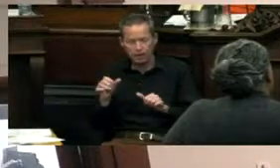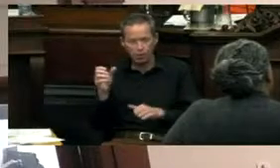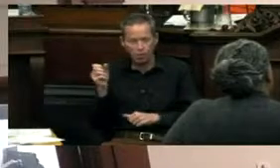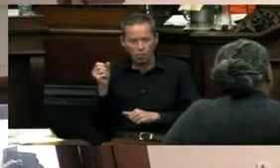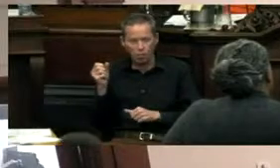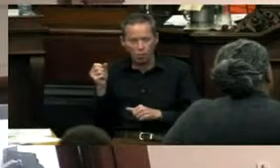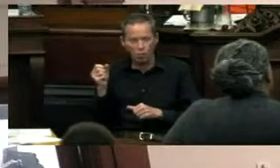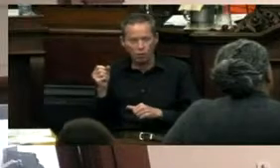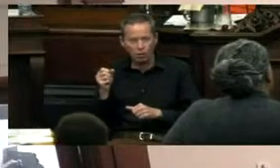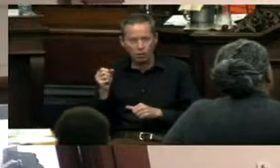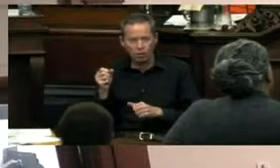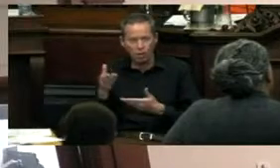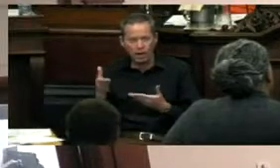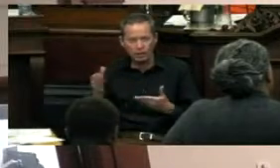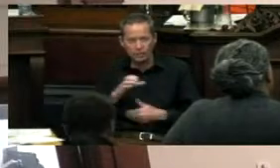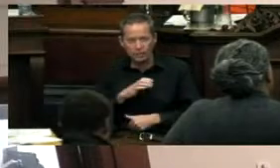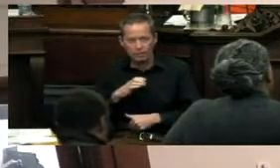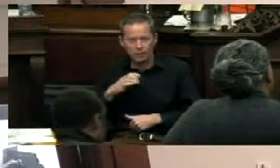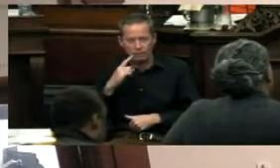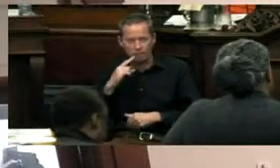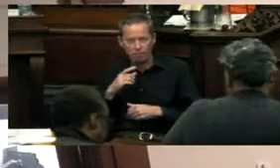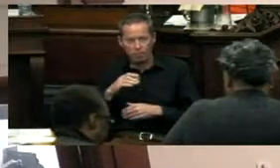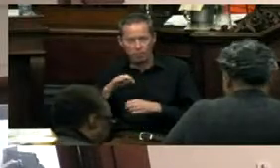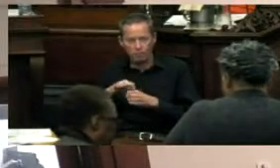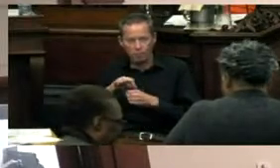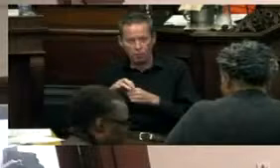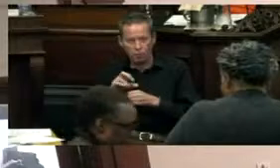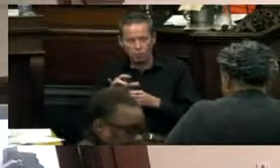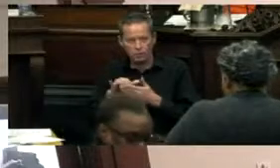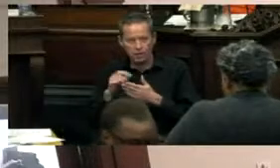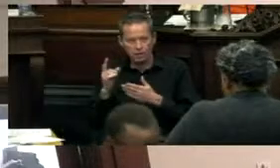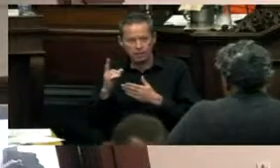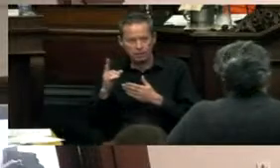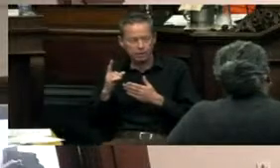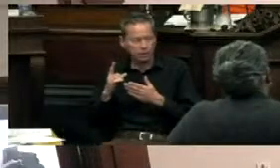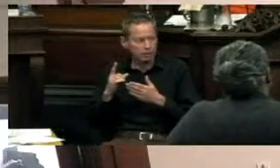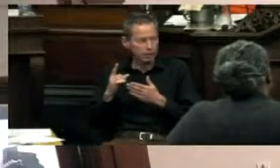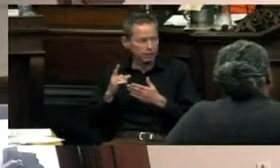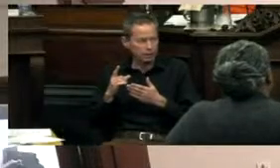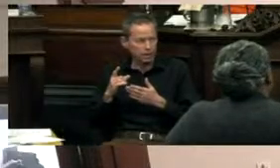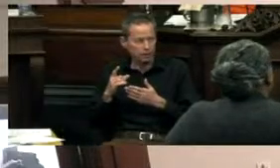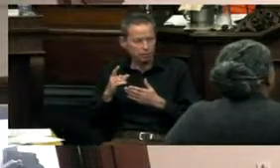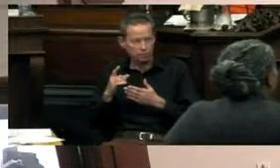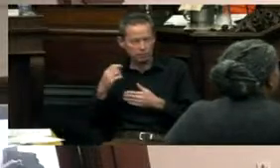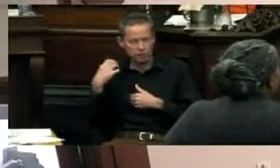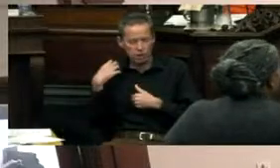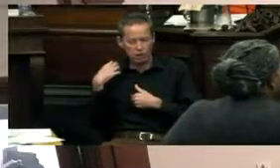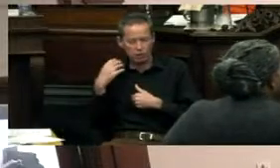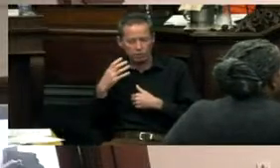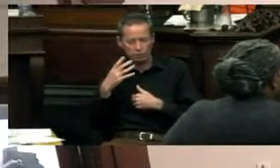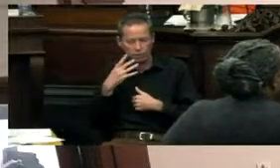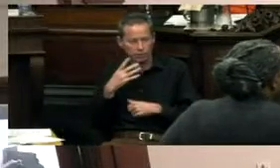item moves forward or is held, is there a process by which we can hold items in committee